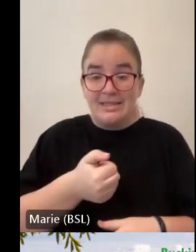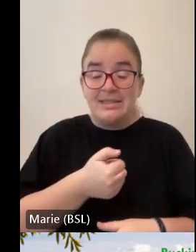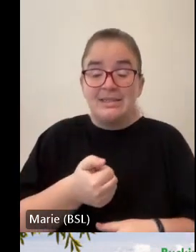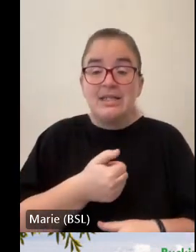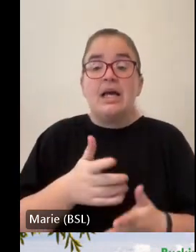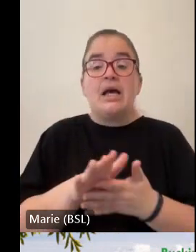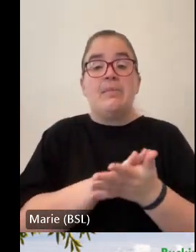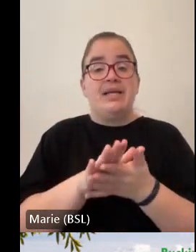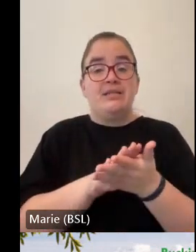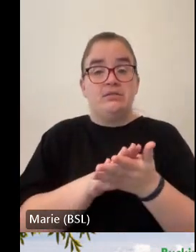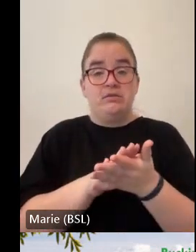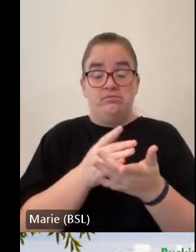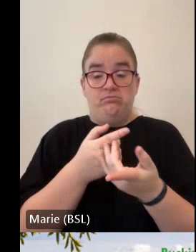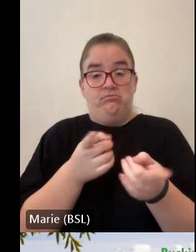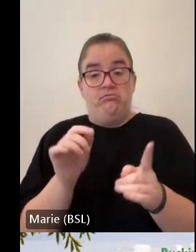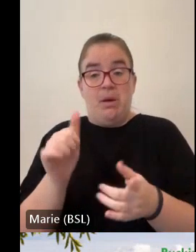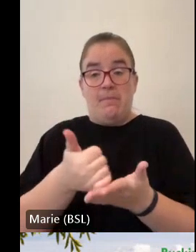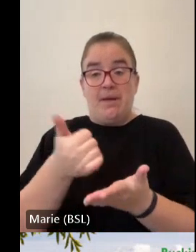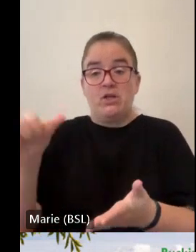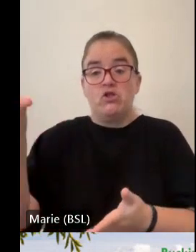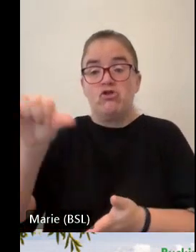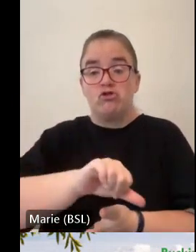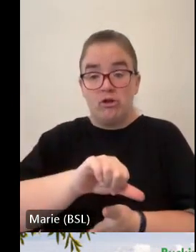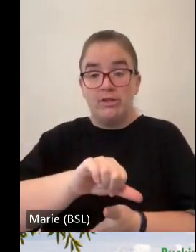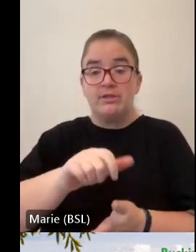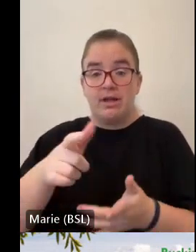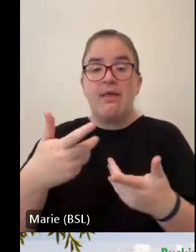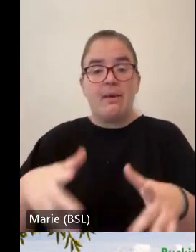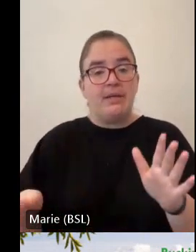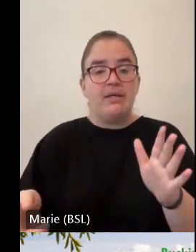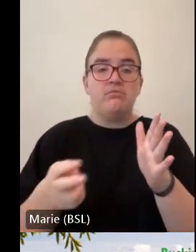And then you should certainly with a bank that has signed up